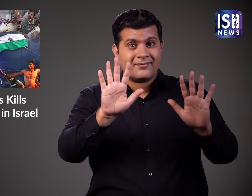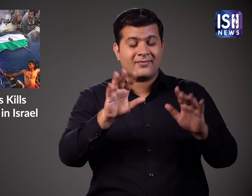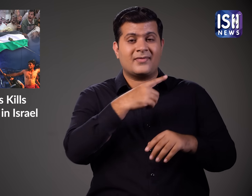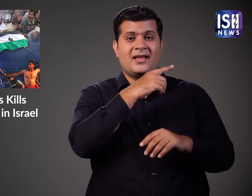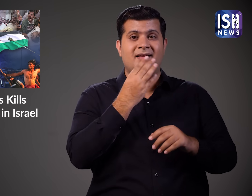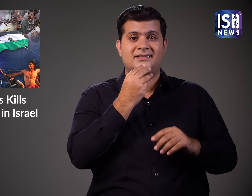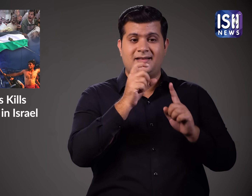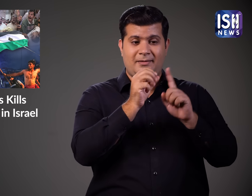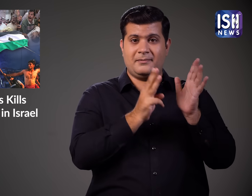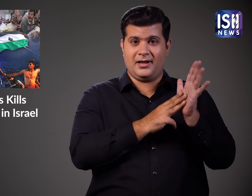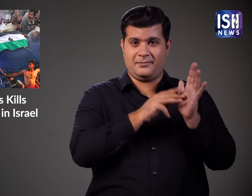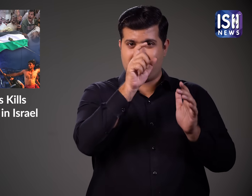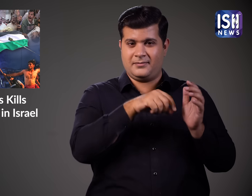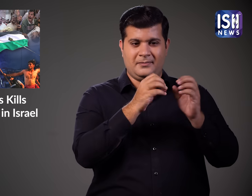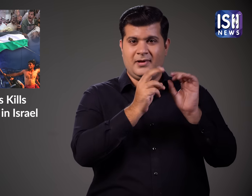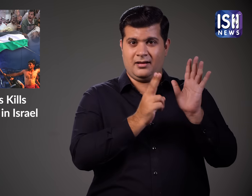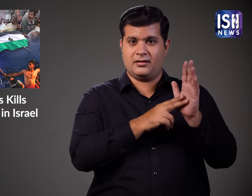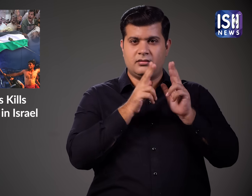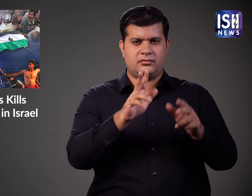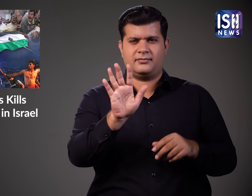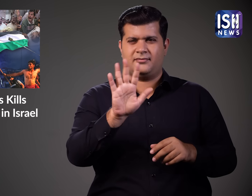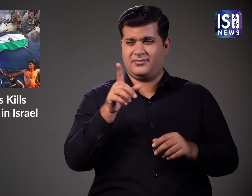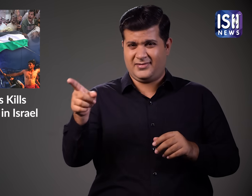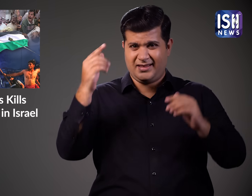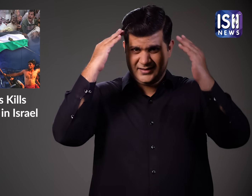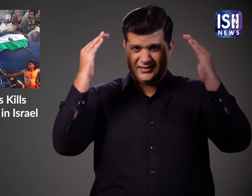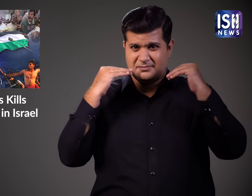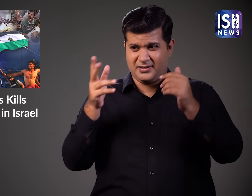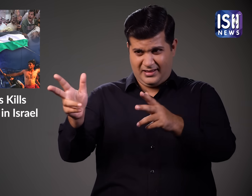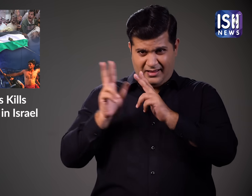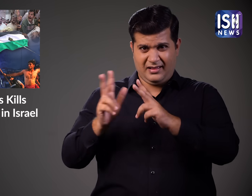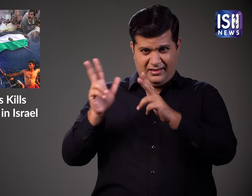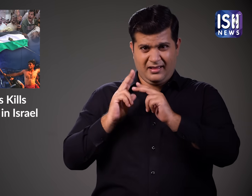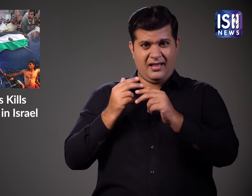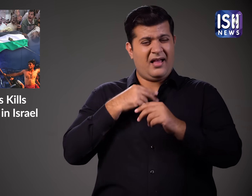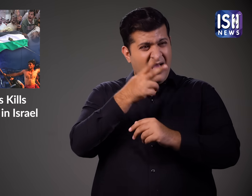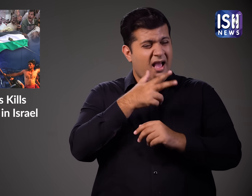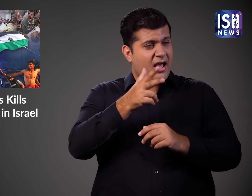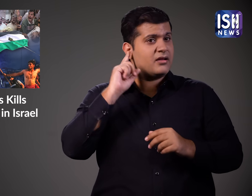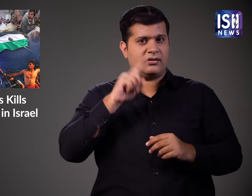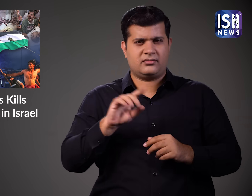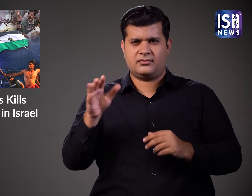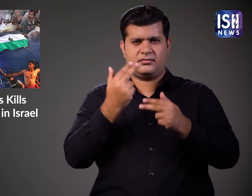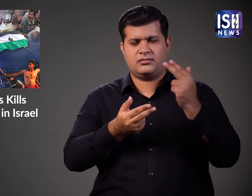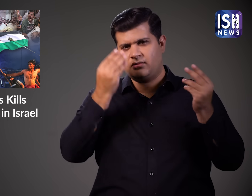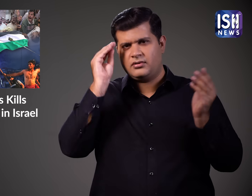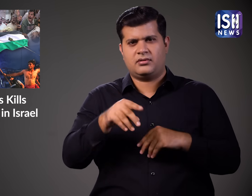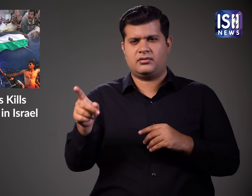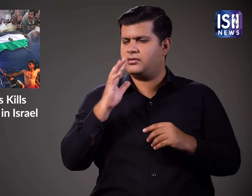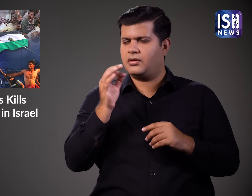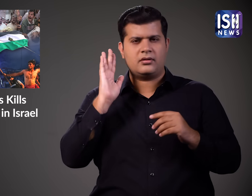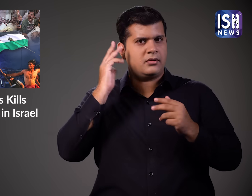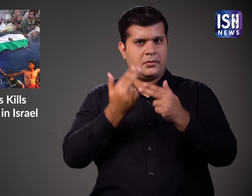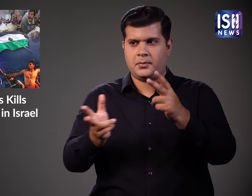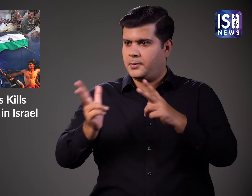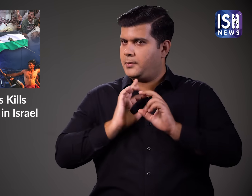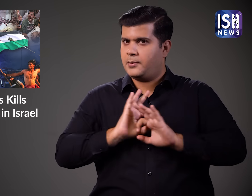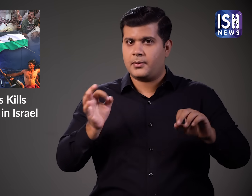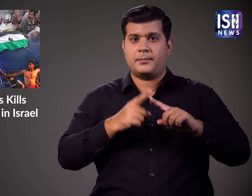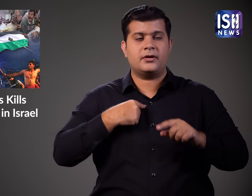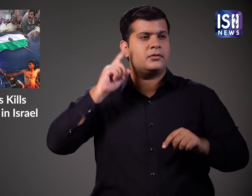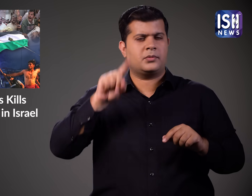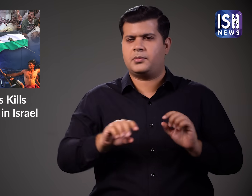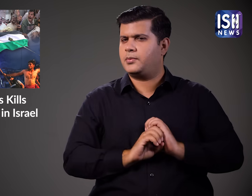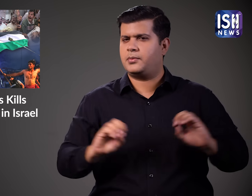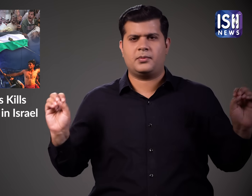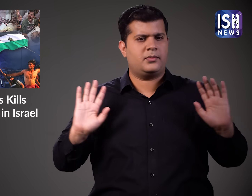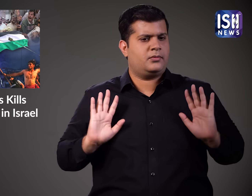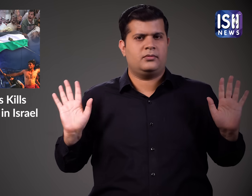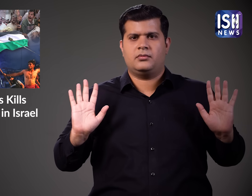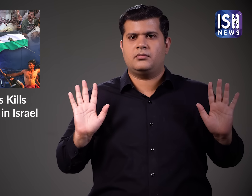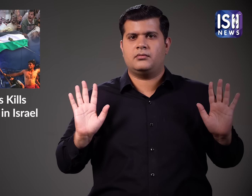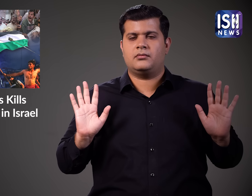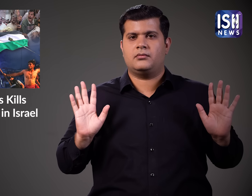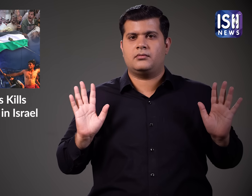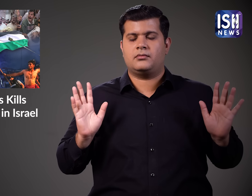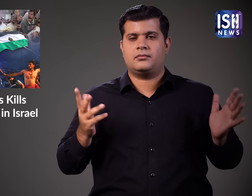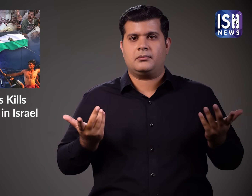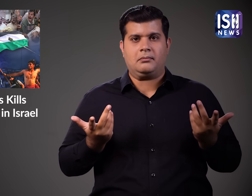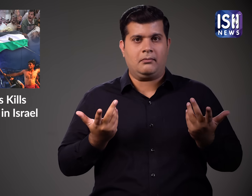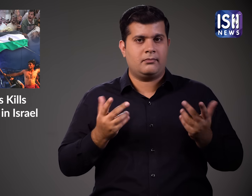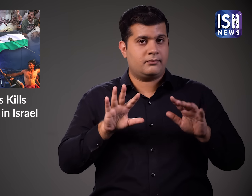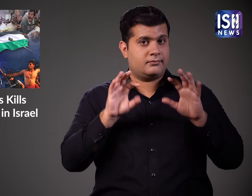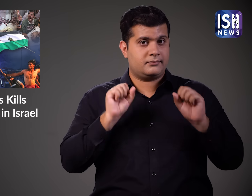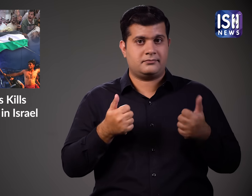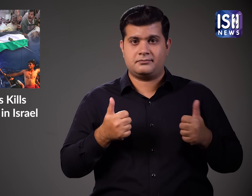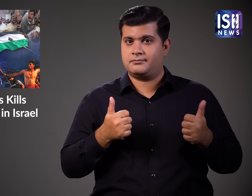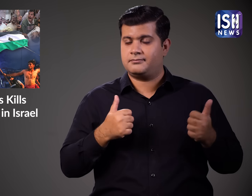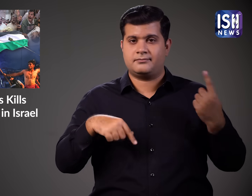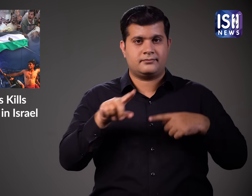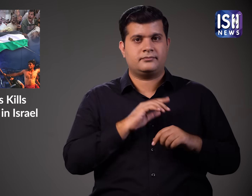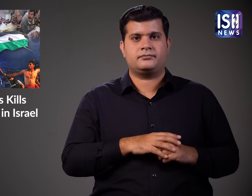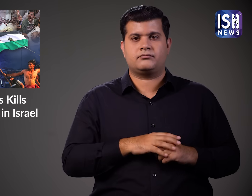However, Israeli PM Netanyahu described the reports as absolutely false.